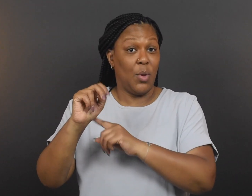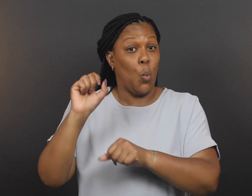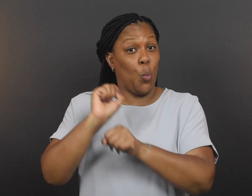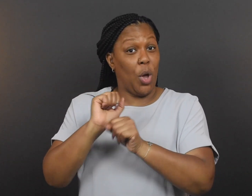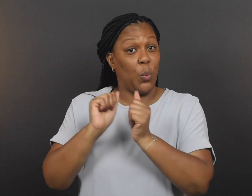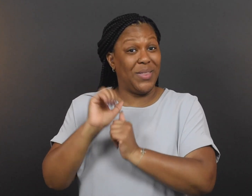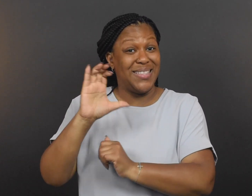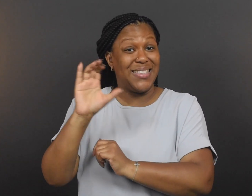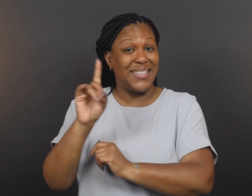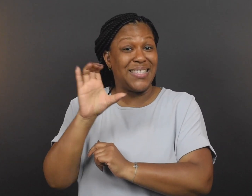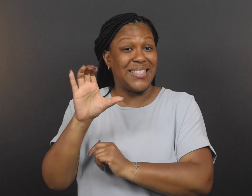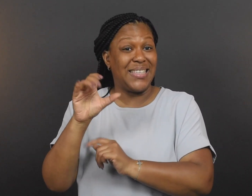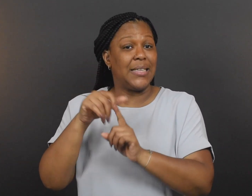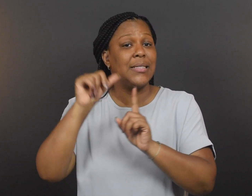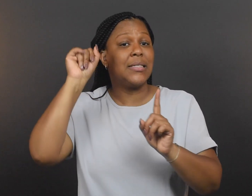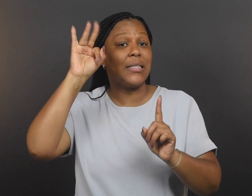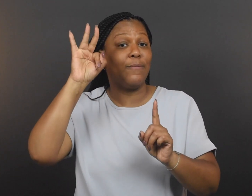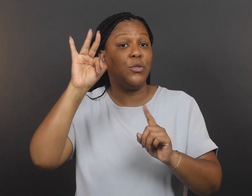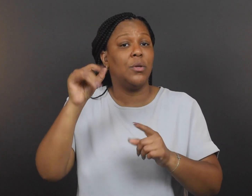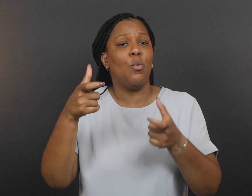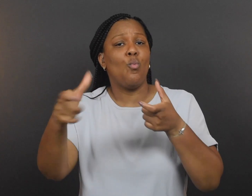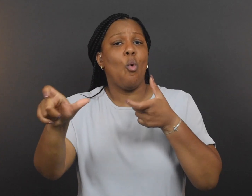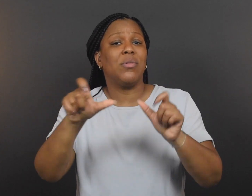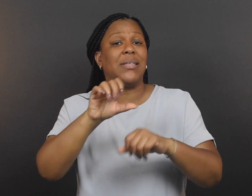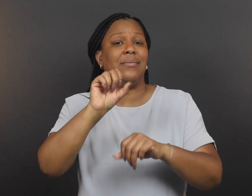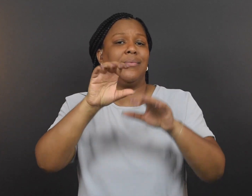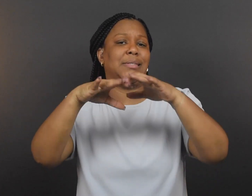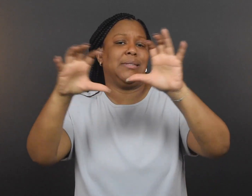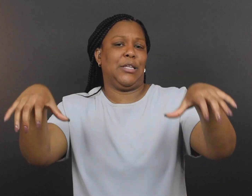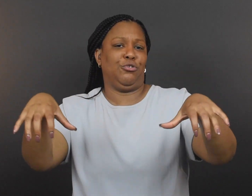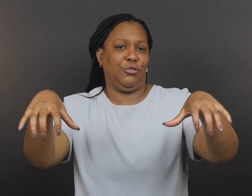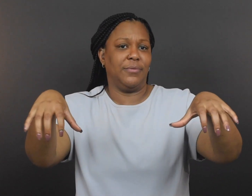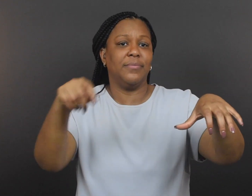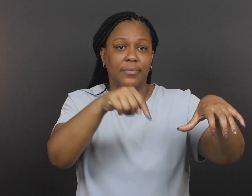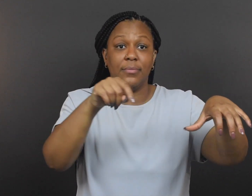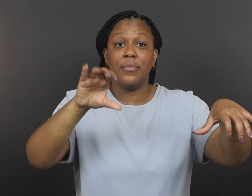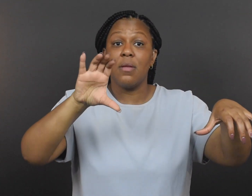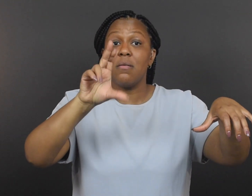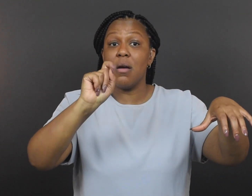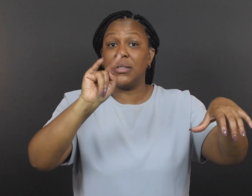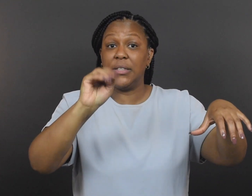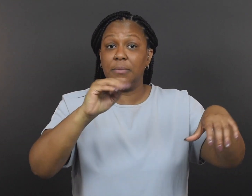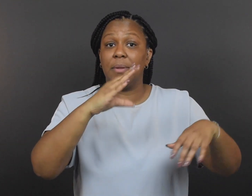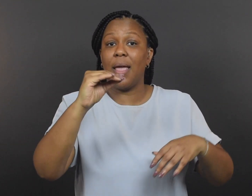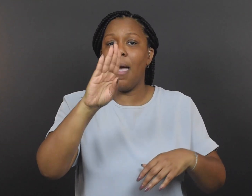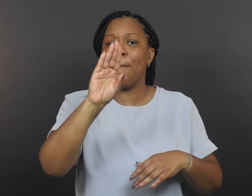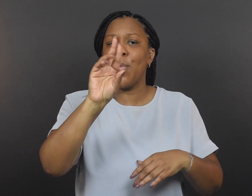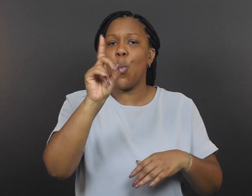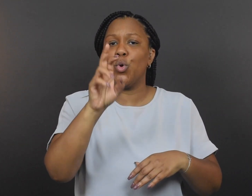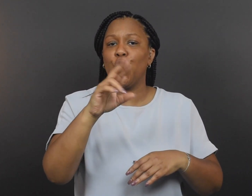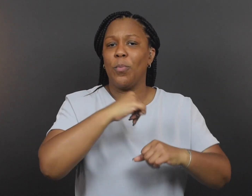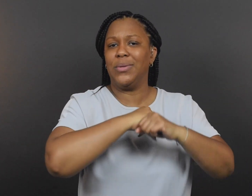Working with CDC’s San Francisco Quarantine Station and Customs and Border Protection,